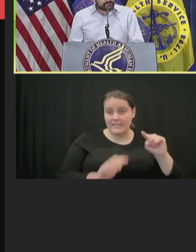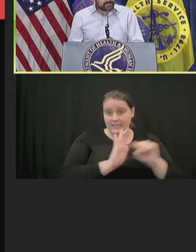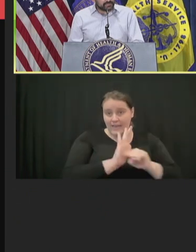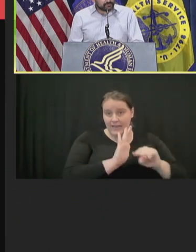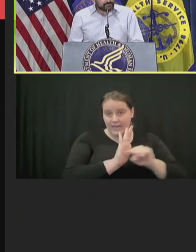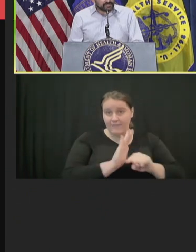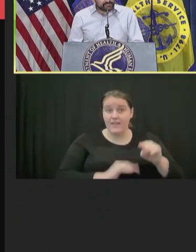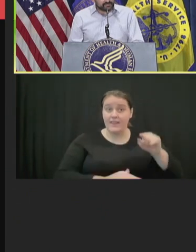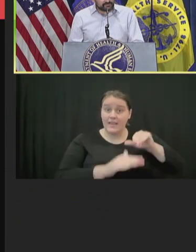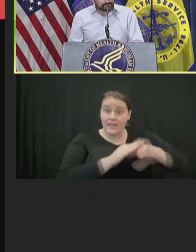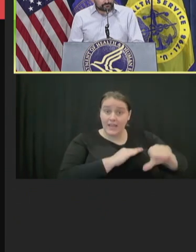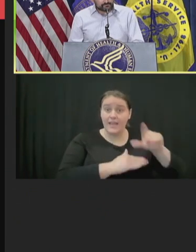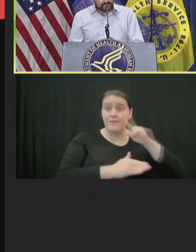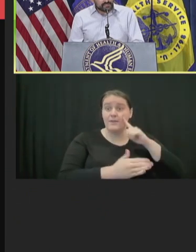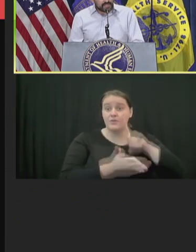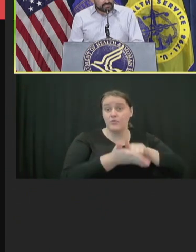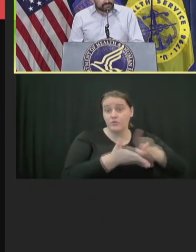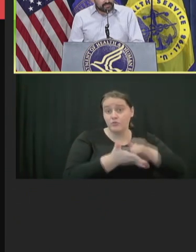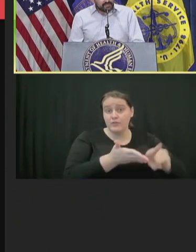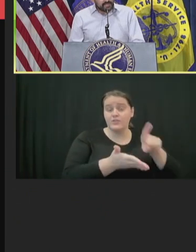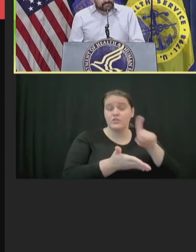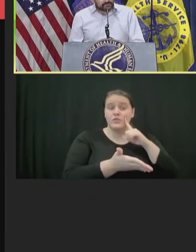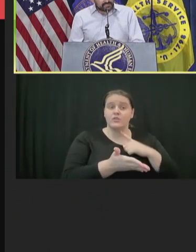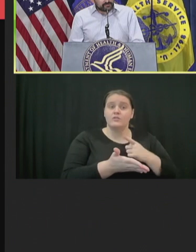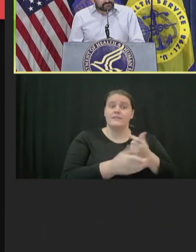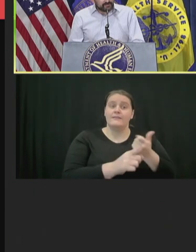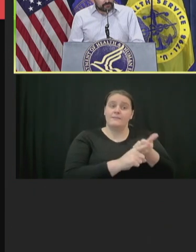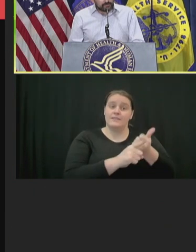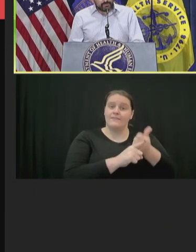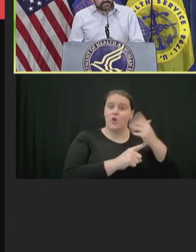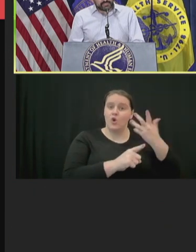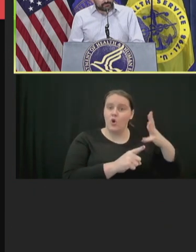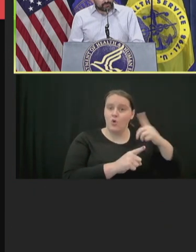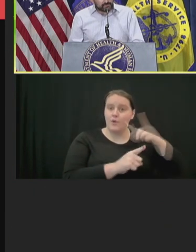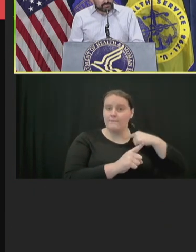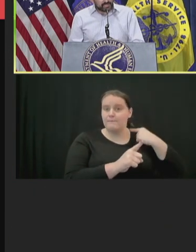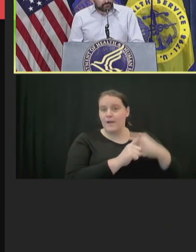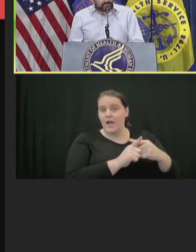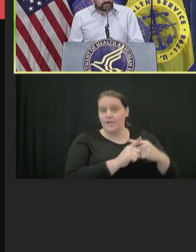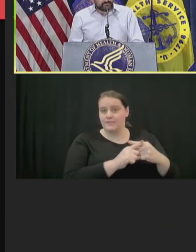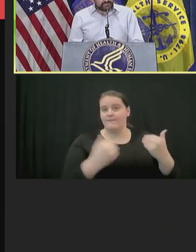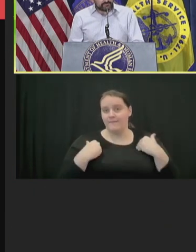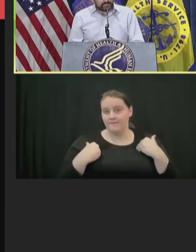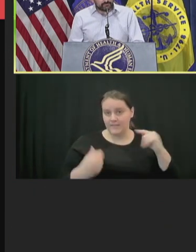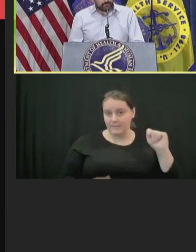IGRA-positive. And at three years of follow up against a primary endpoint of definite pulmonary